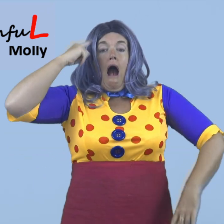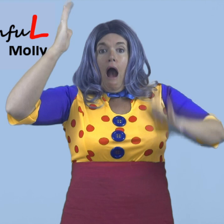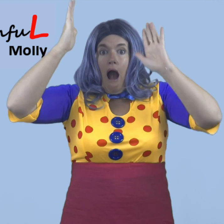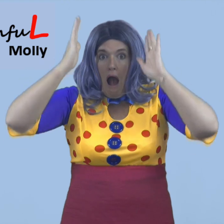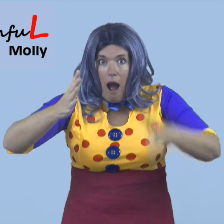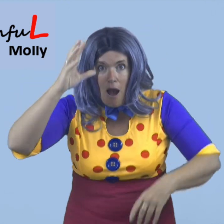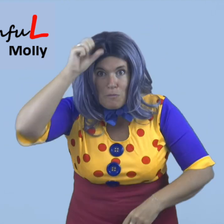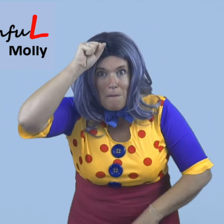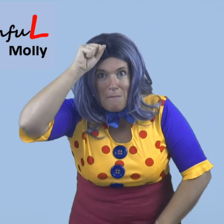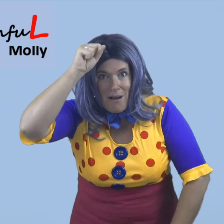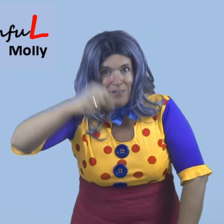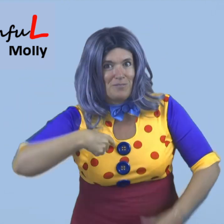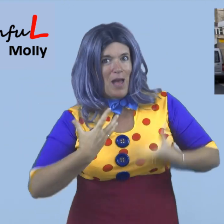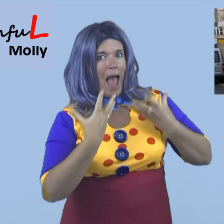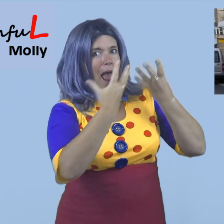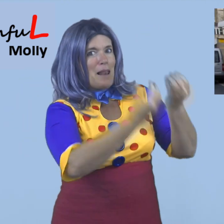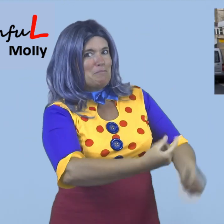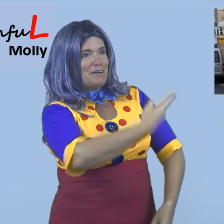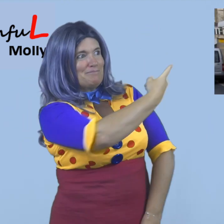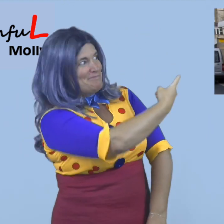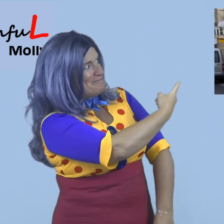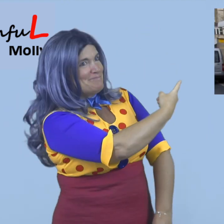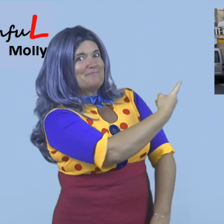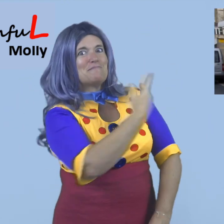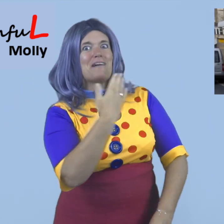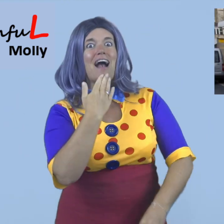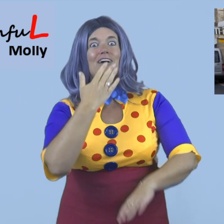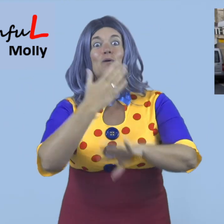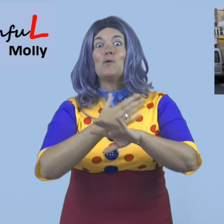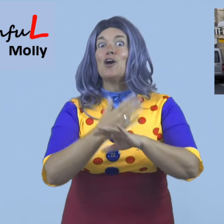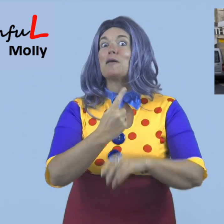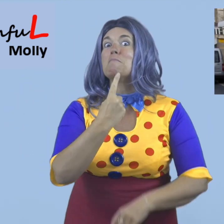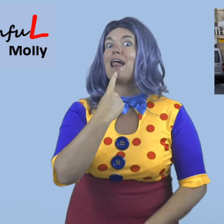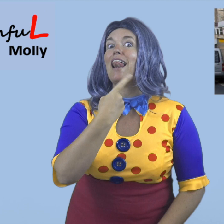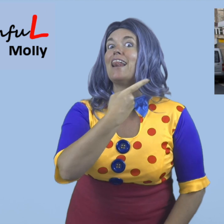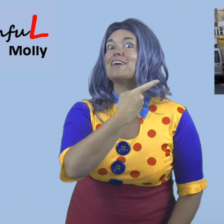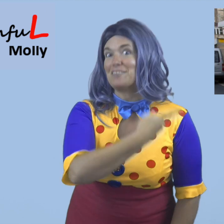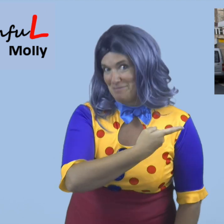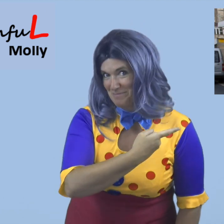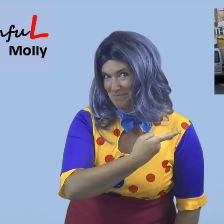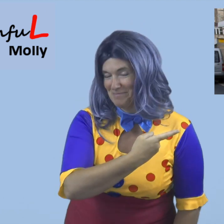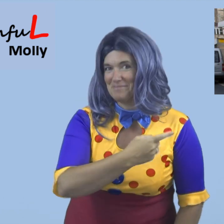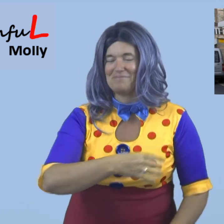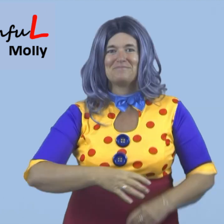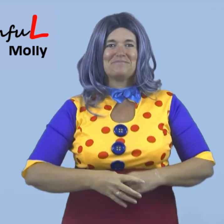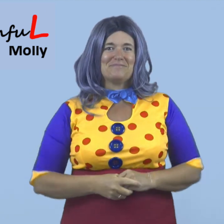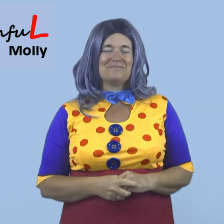I remember! I’m helping the milkman this morning.